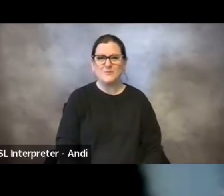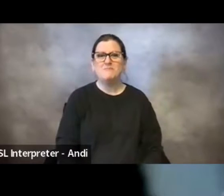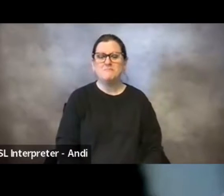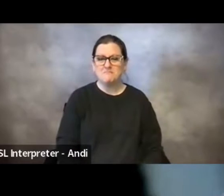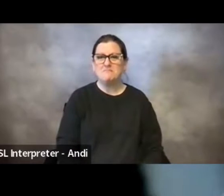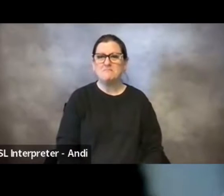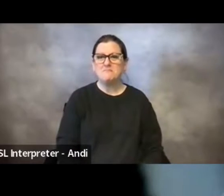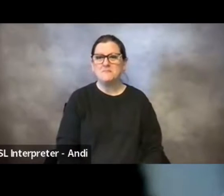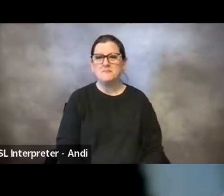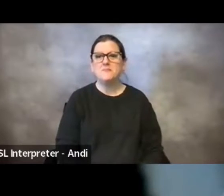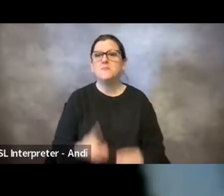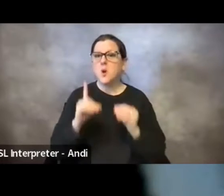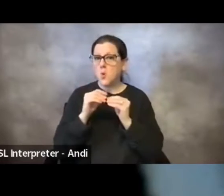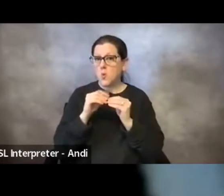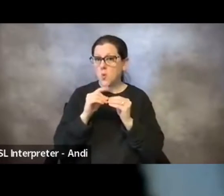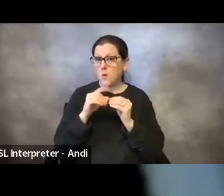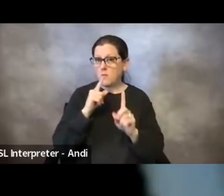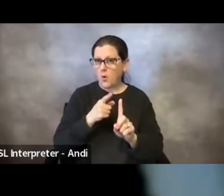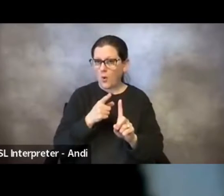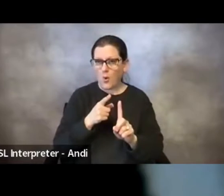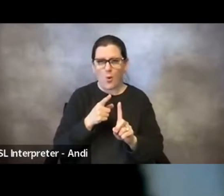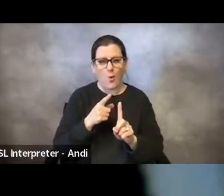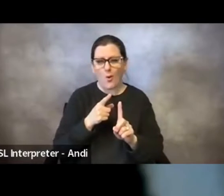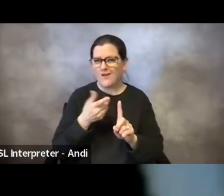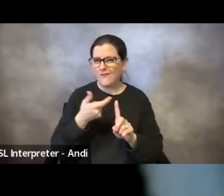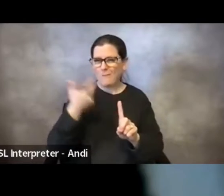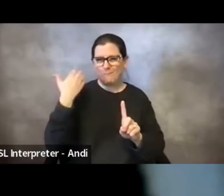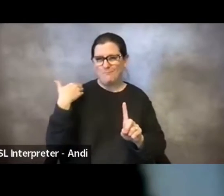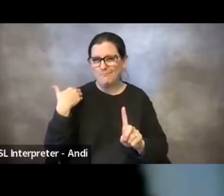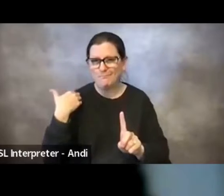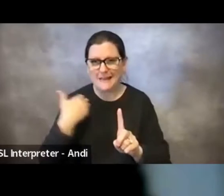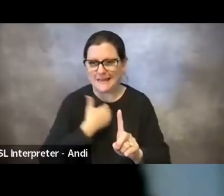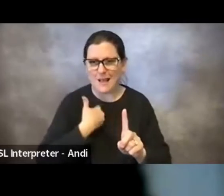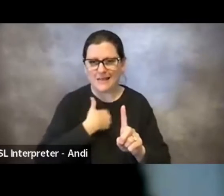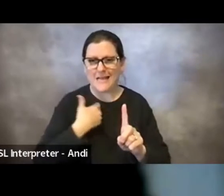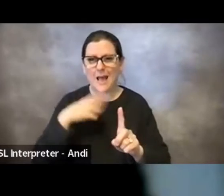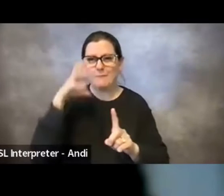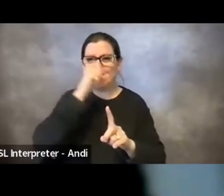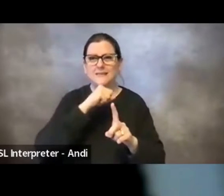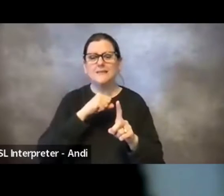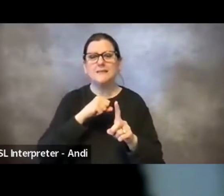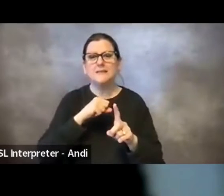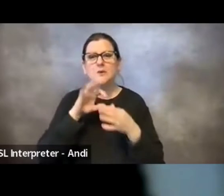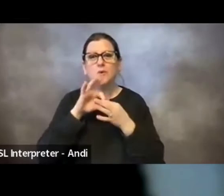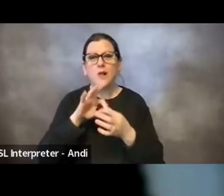Okay, sorry. One more, one more point that was made really early on. And I apologize. I missed it. But it was about housing and